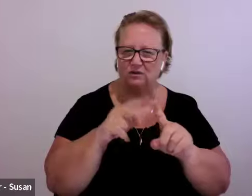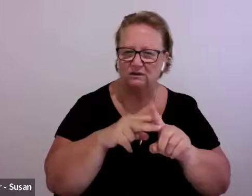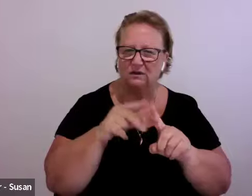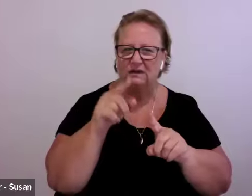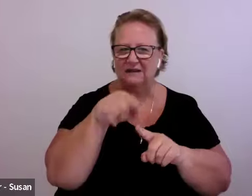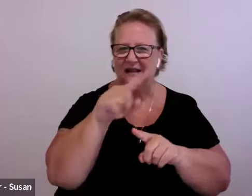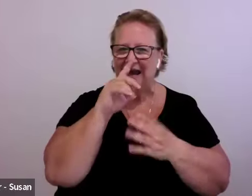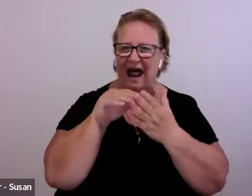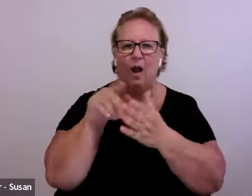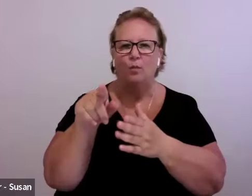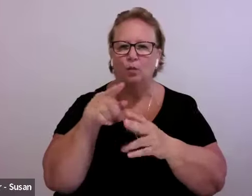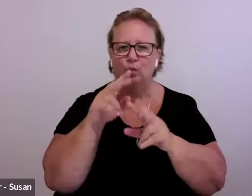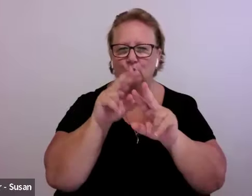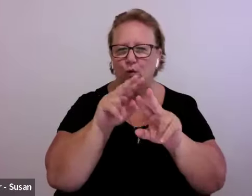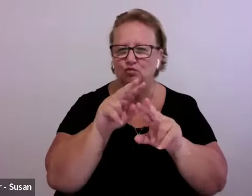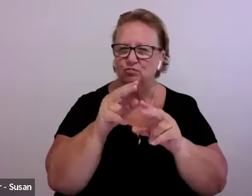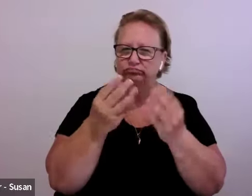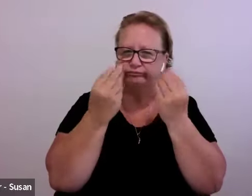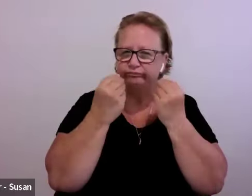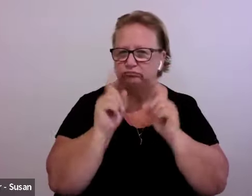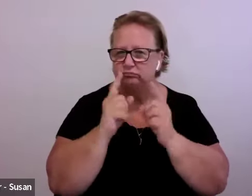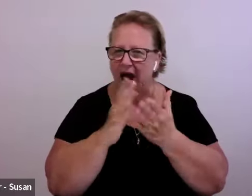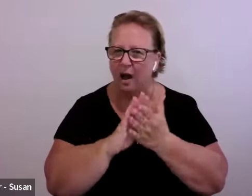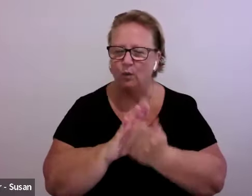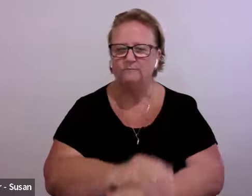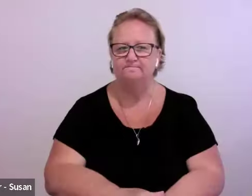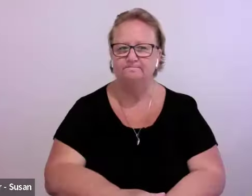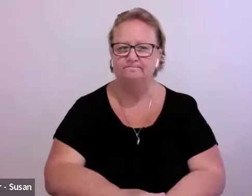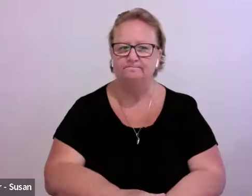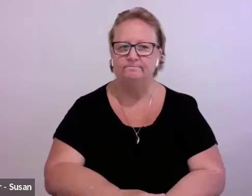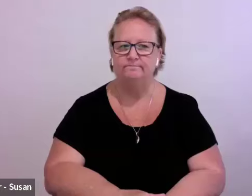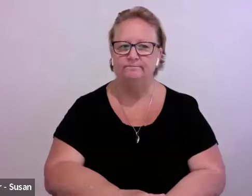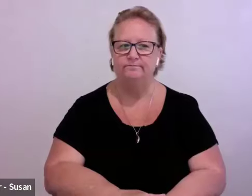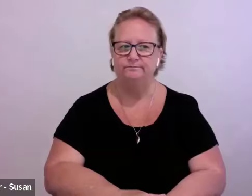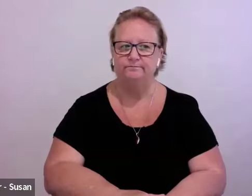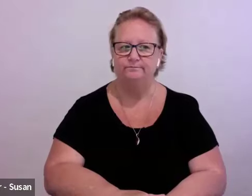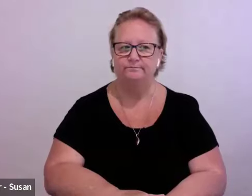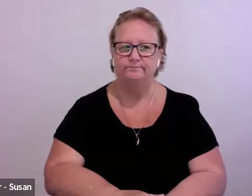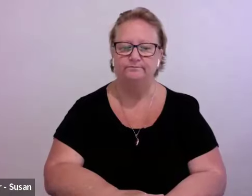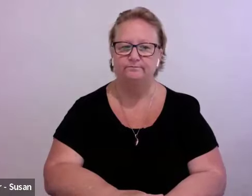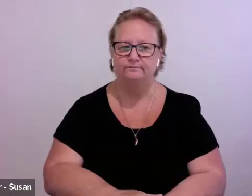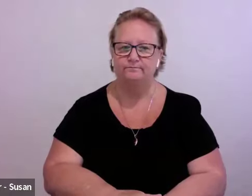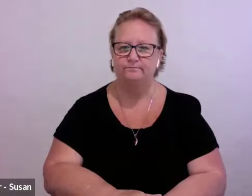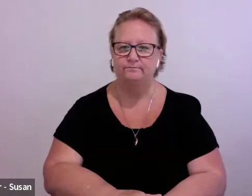available and so if you're finding your application and want a clearer sense of what we're looking for these videos